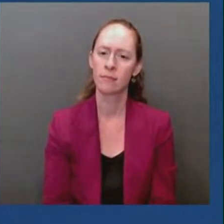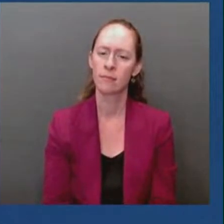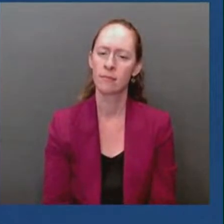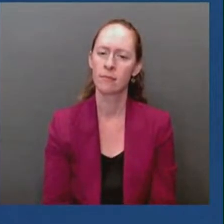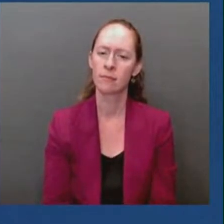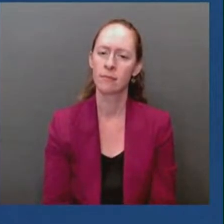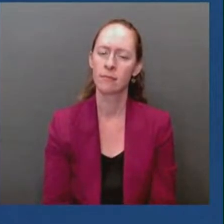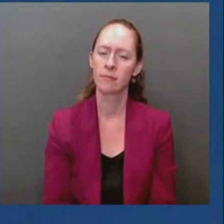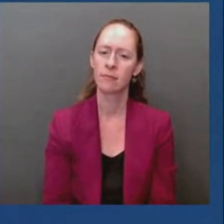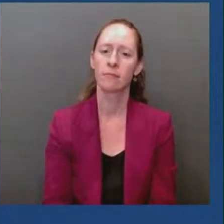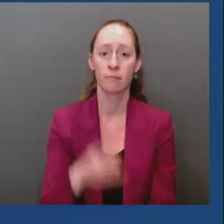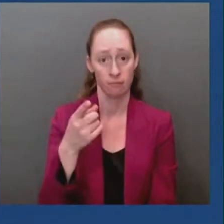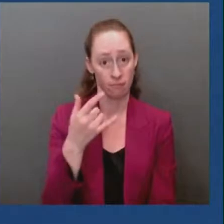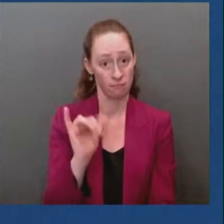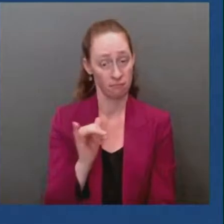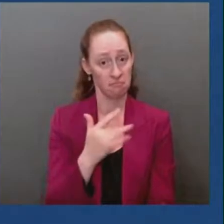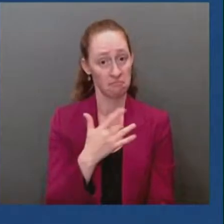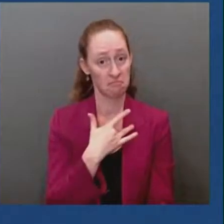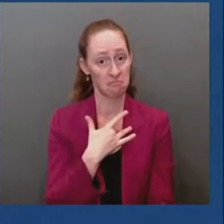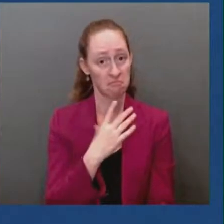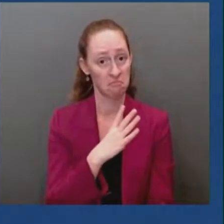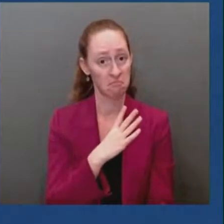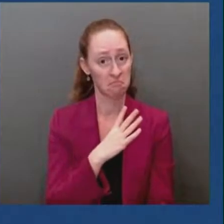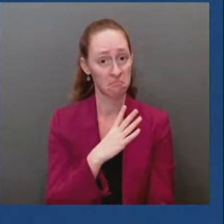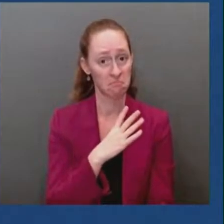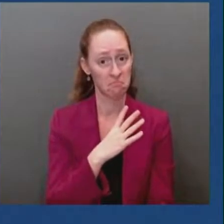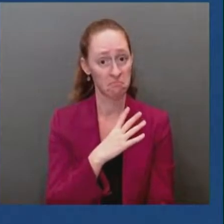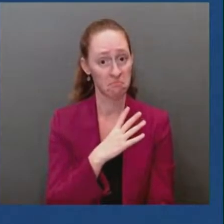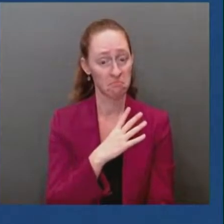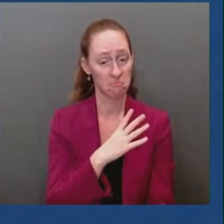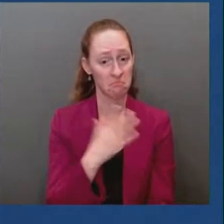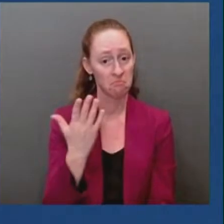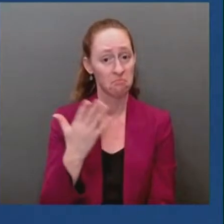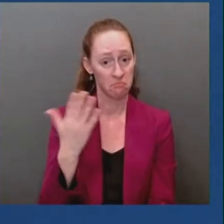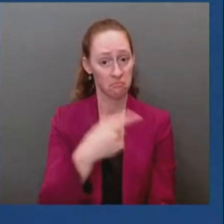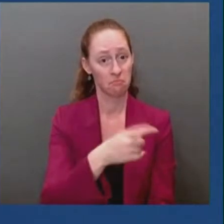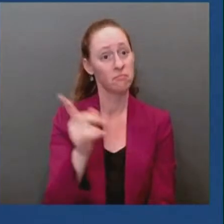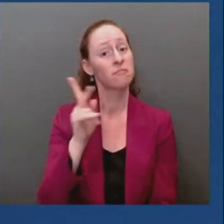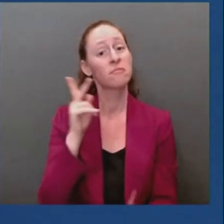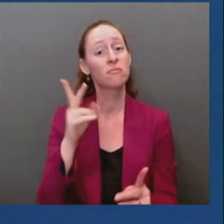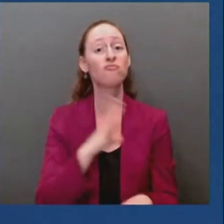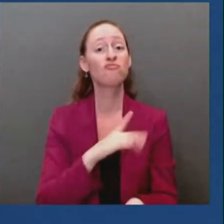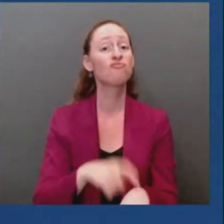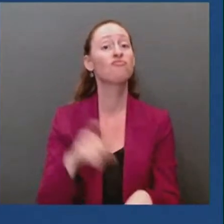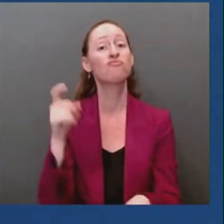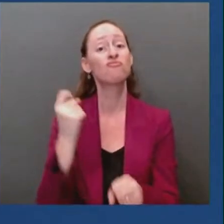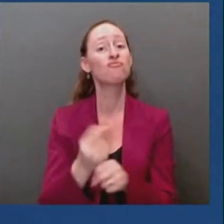DOES THAT MAKE YOU CONFIDENT ENOUGH TO SAY THAT YOU THINK WE ARE HEADING TOWARDS THAT ANNUAL BOOSTER CADENCE FOR YOUR